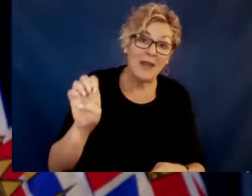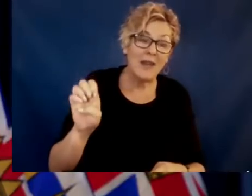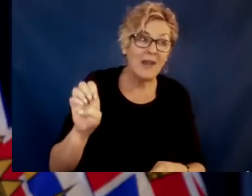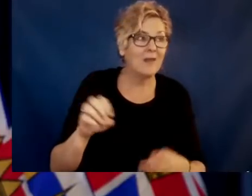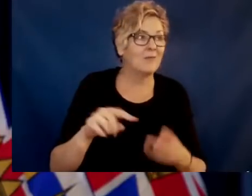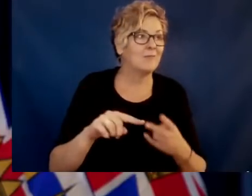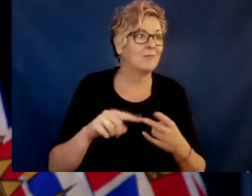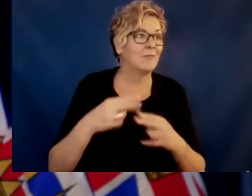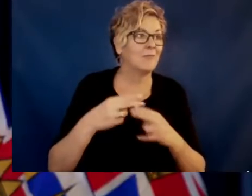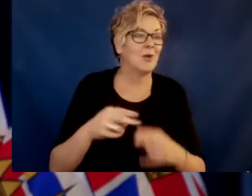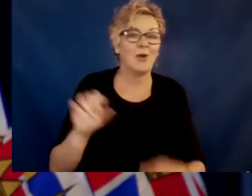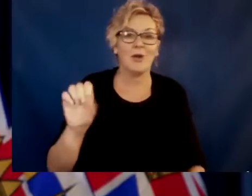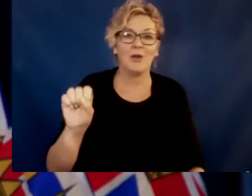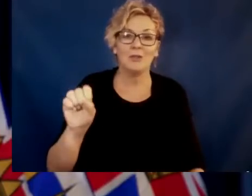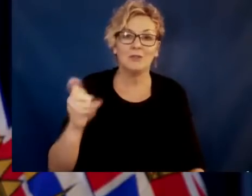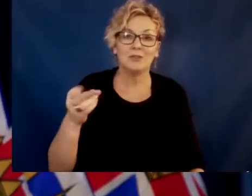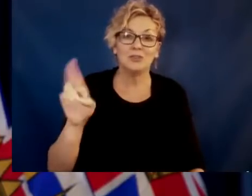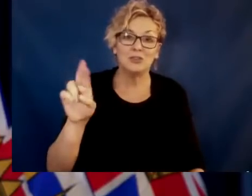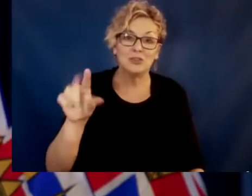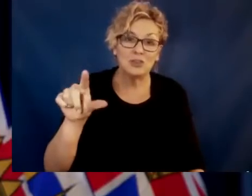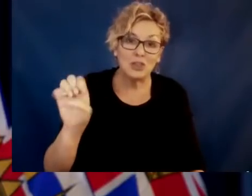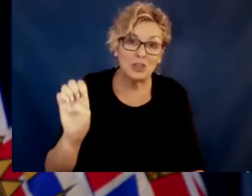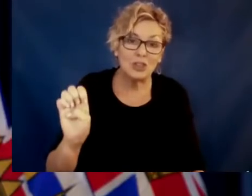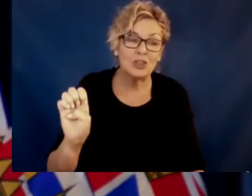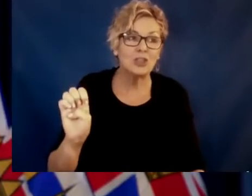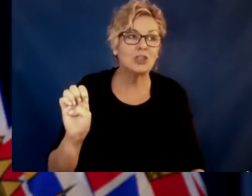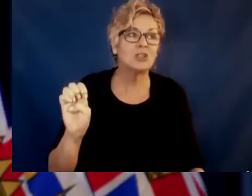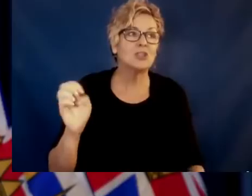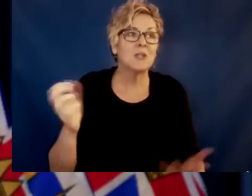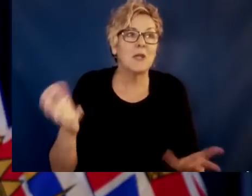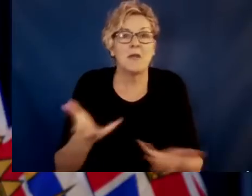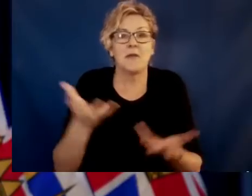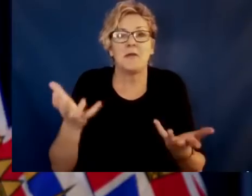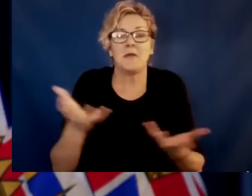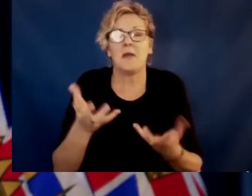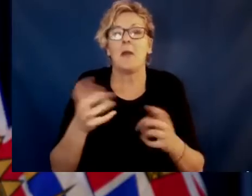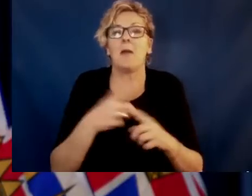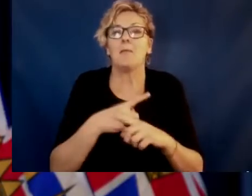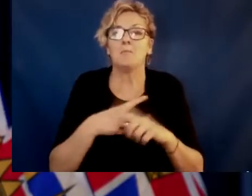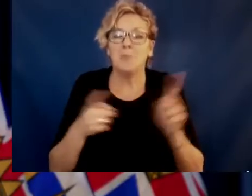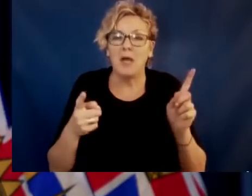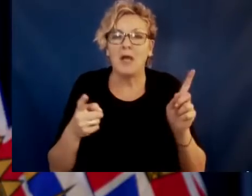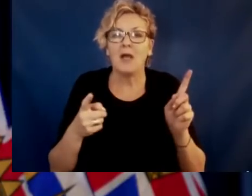seeing around the world really is a surge again. So I'm not sure if a surge, a second surge.